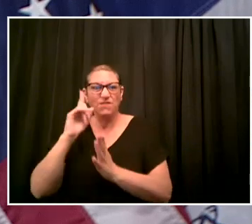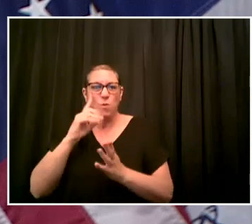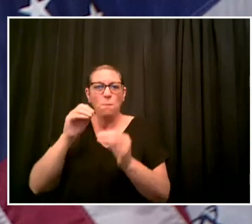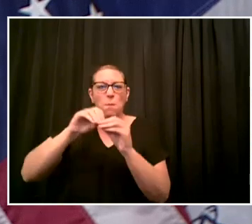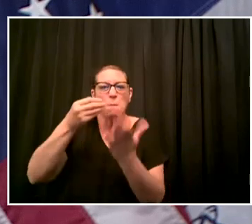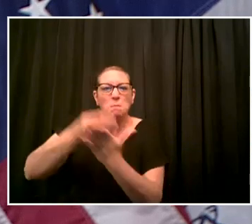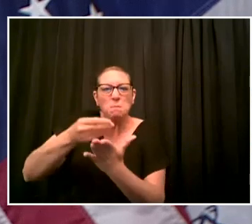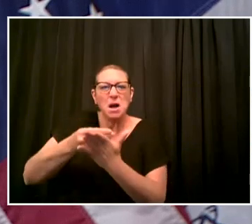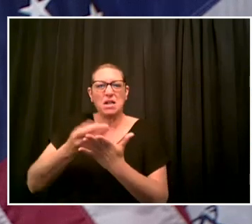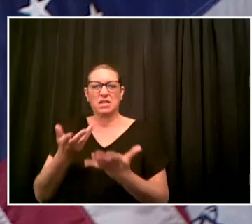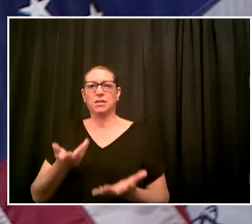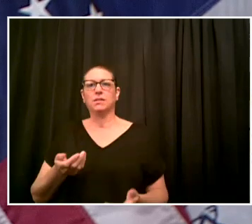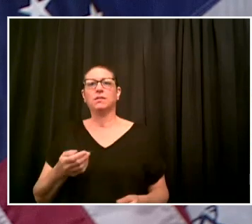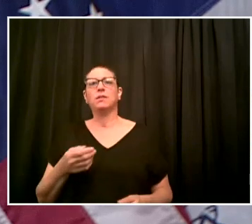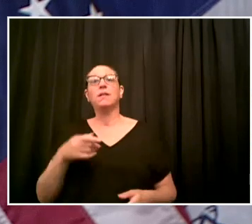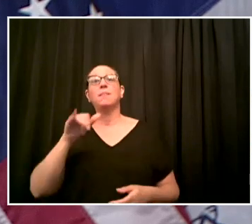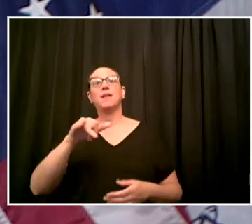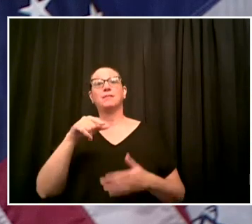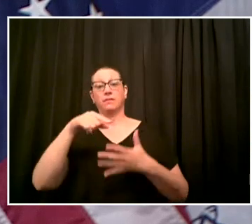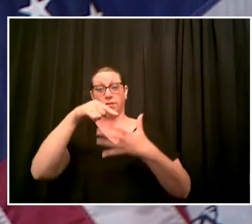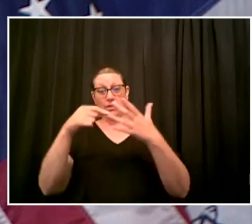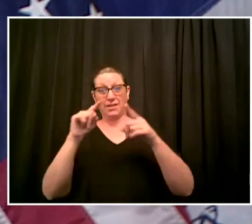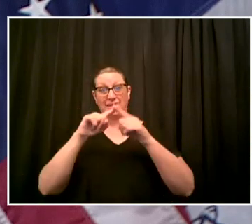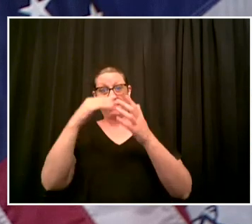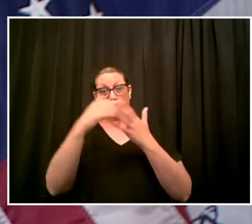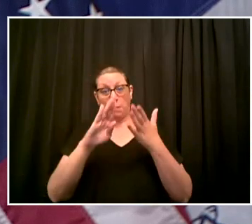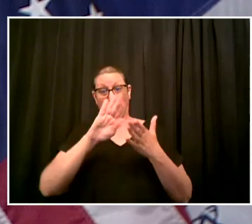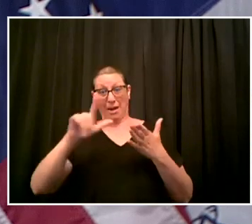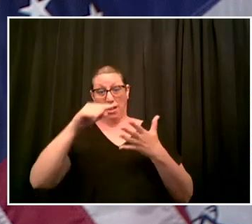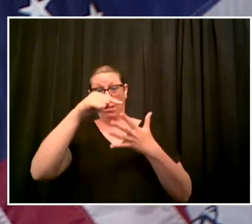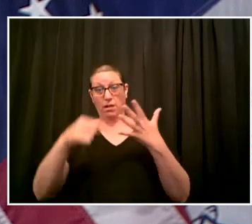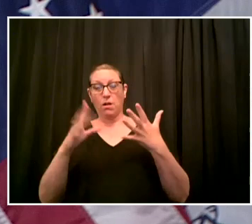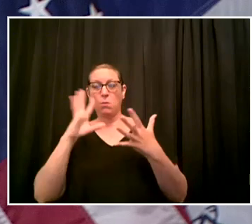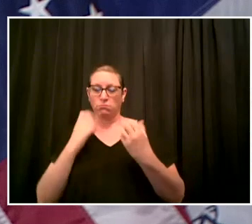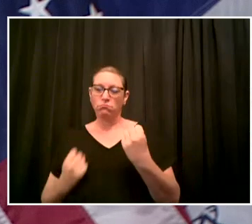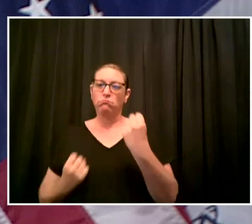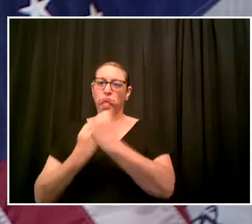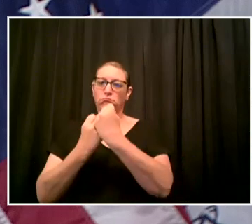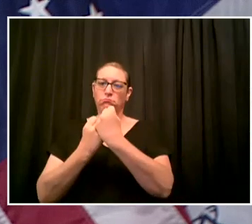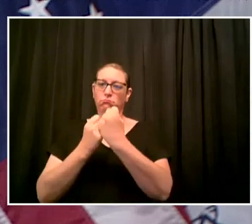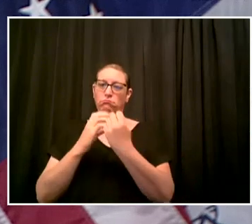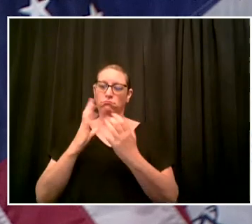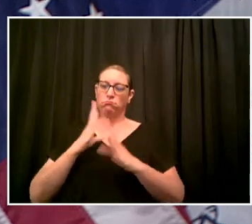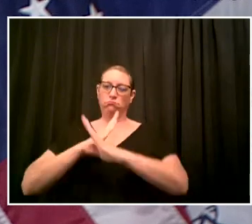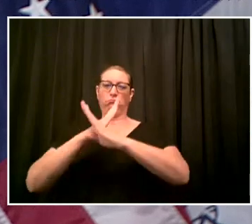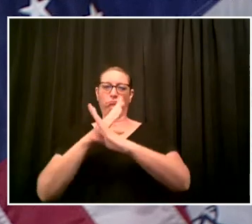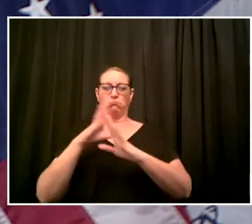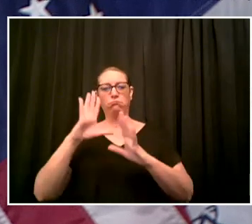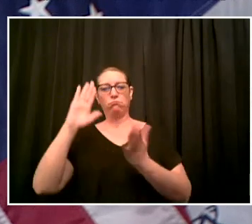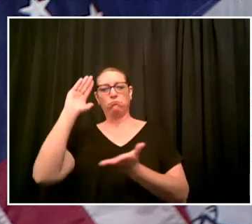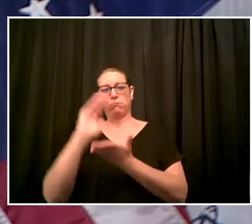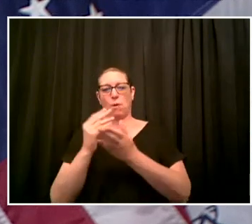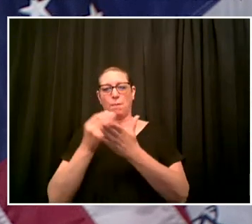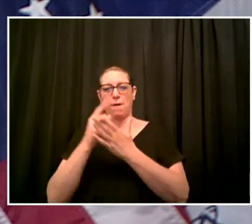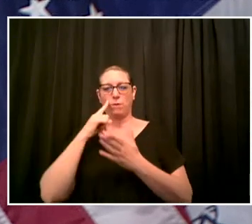THEY'RE GOING TO GO A HUGE WAY IN SUPPORTING OUR BUSINESS COMMUNITIES. A NDMY COLLEAGUES